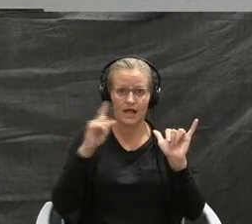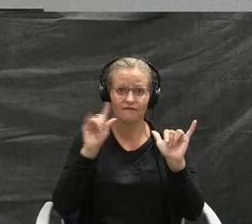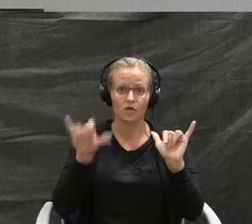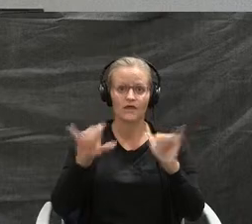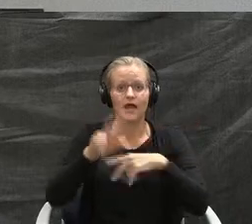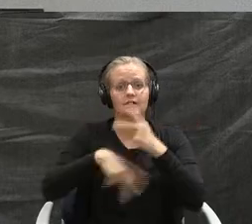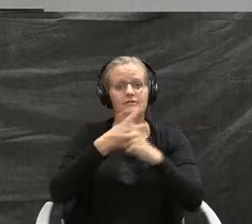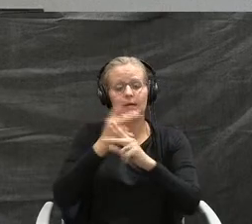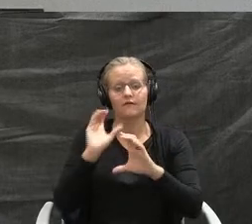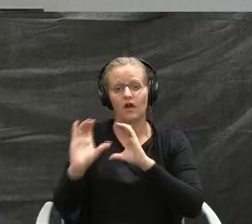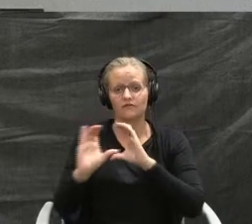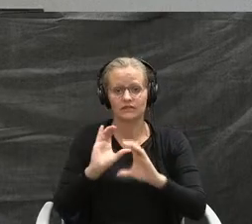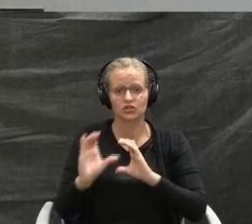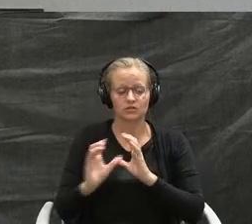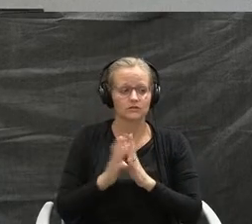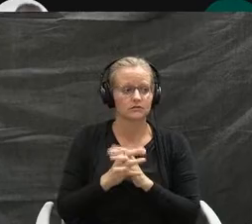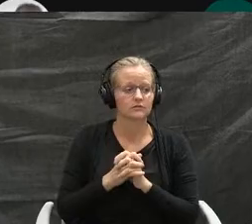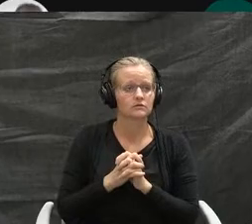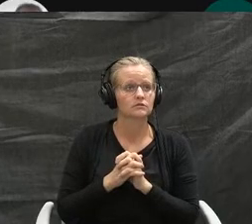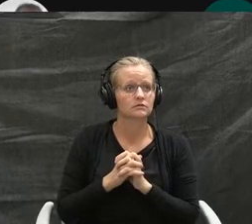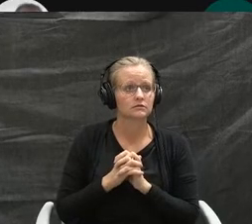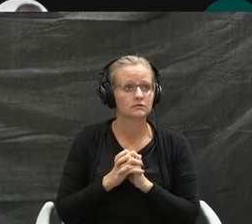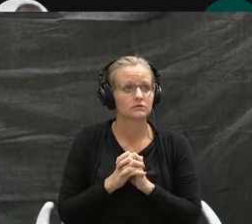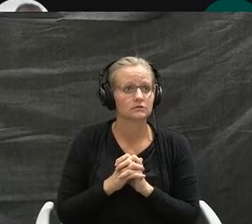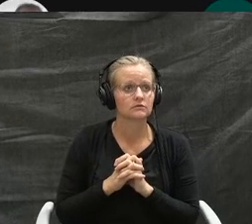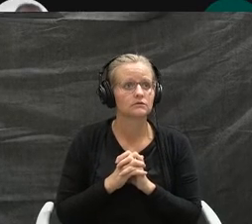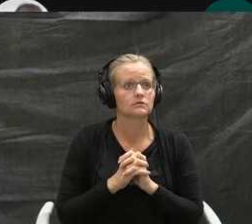Mr. Although this is Jeff, I would just agree that we're